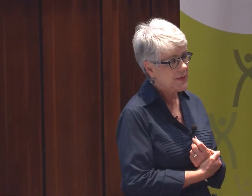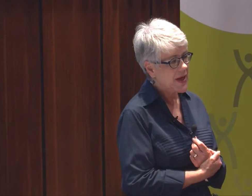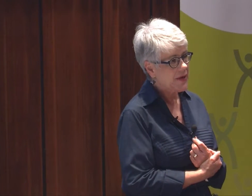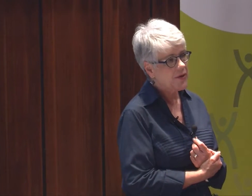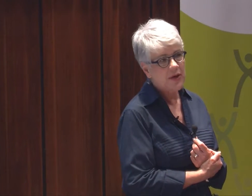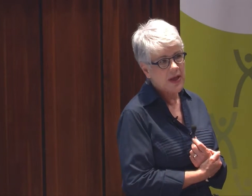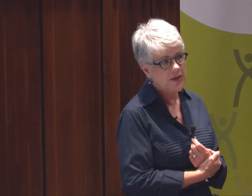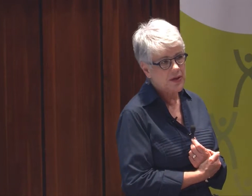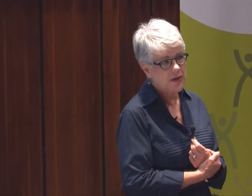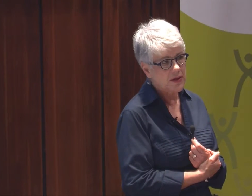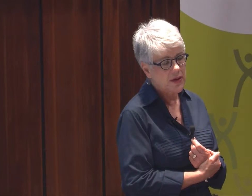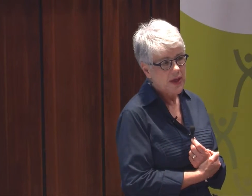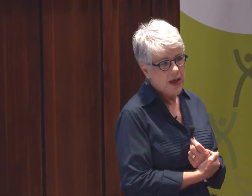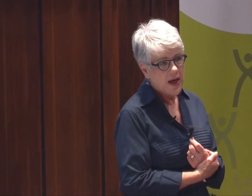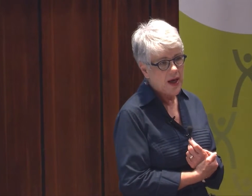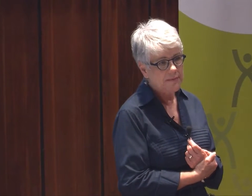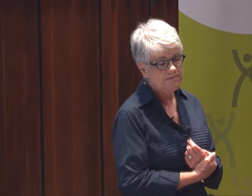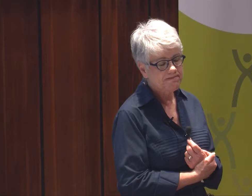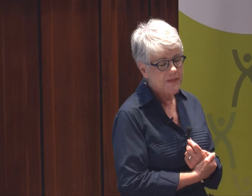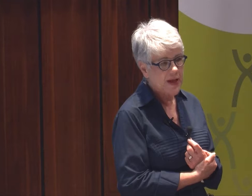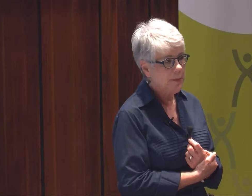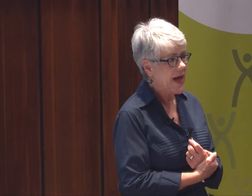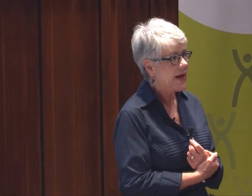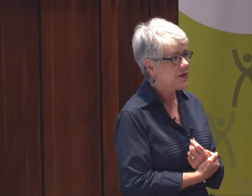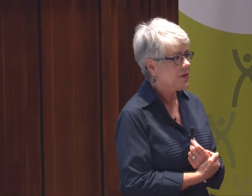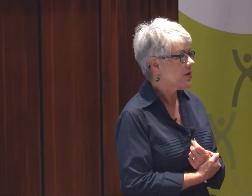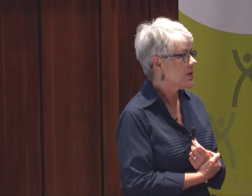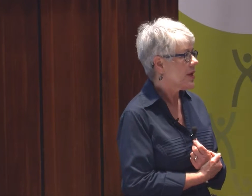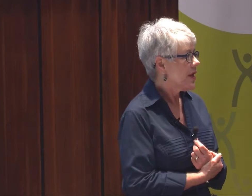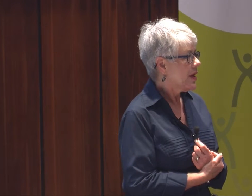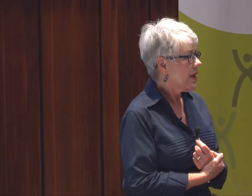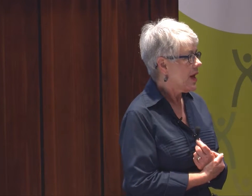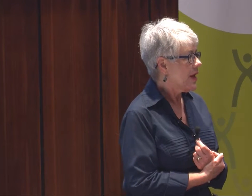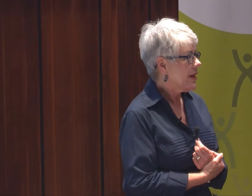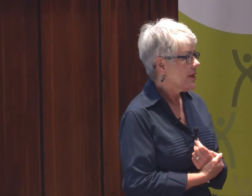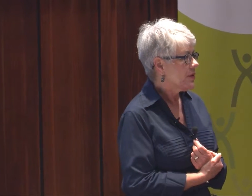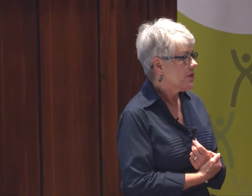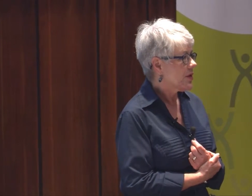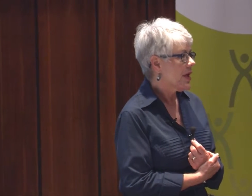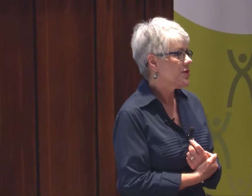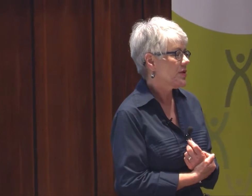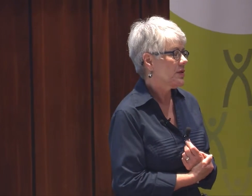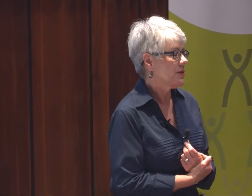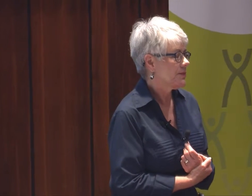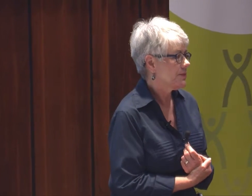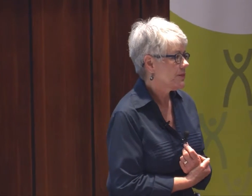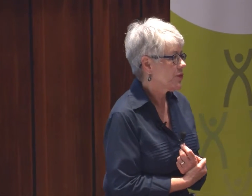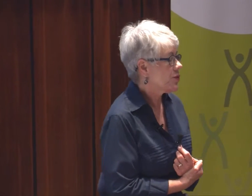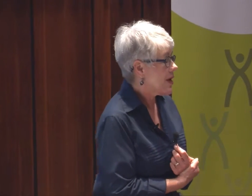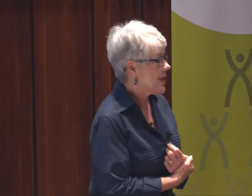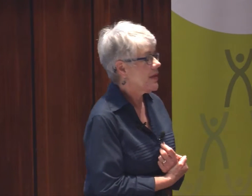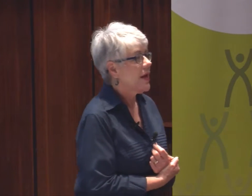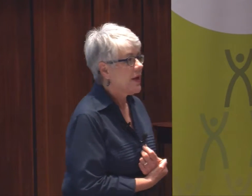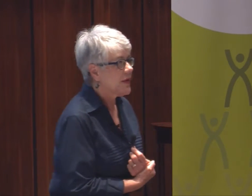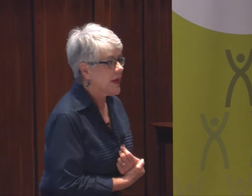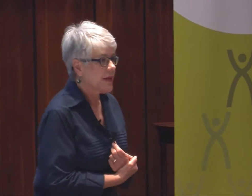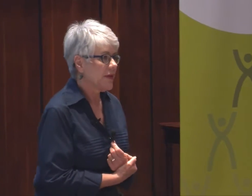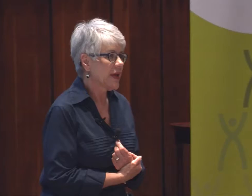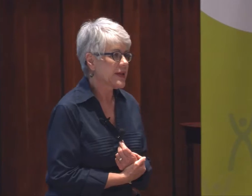kind or neurological impact or neurological trauma, that it's